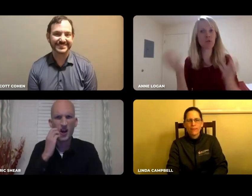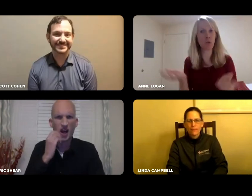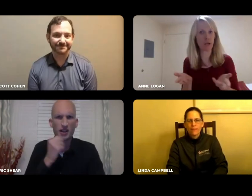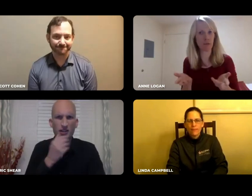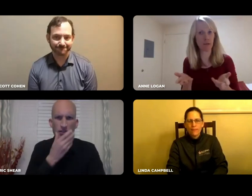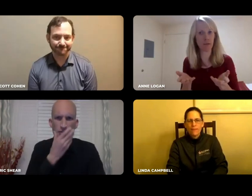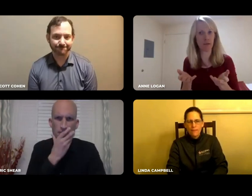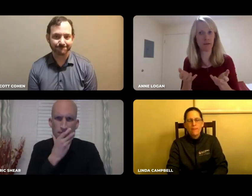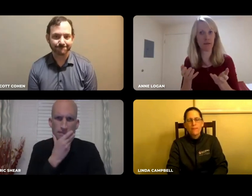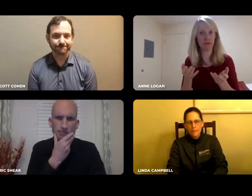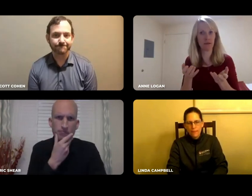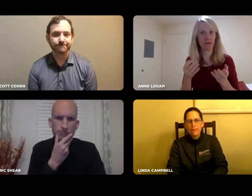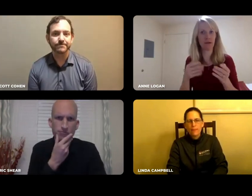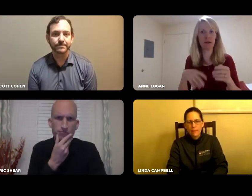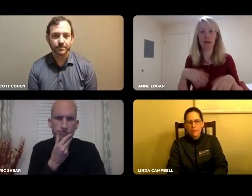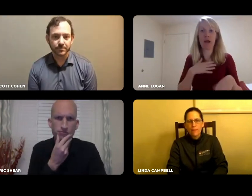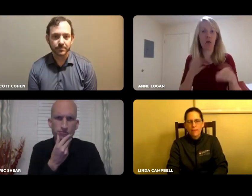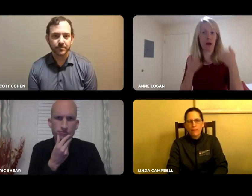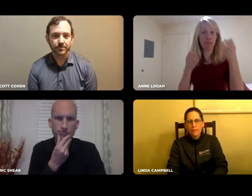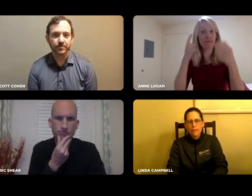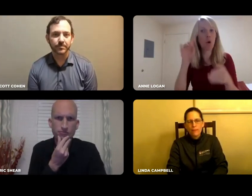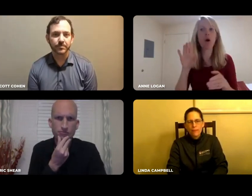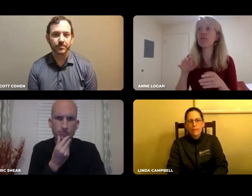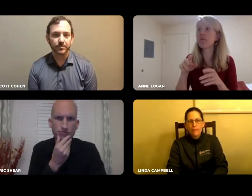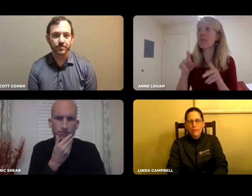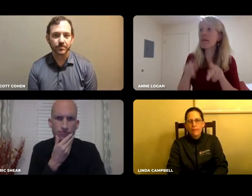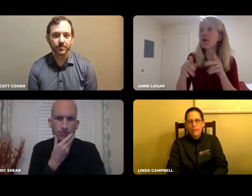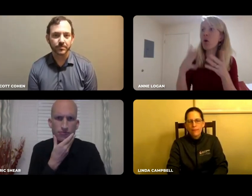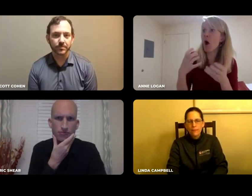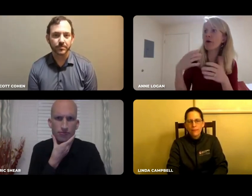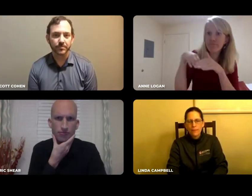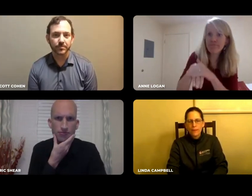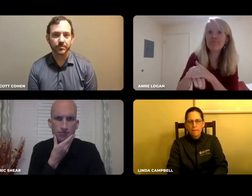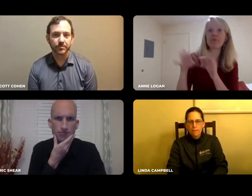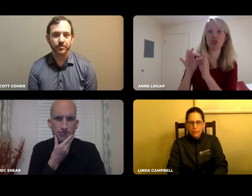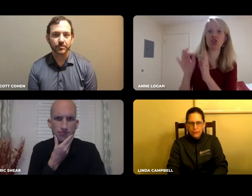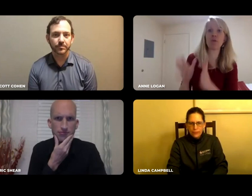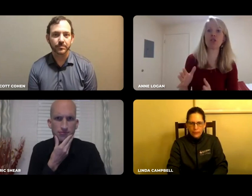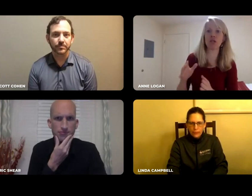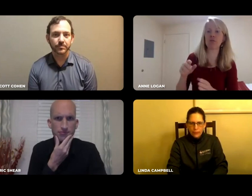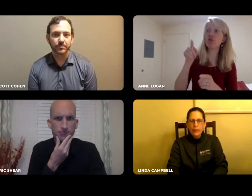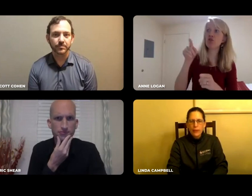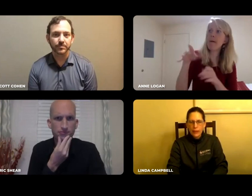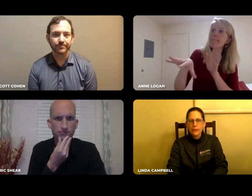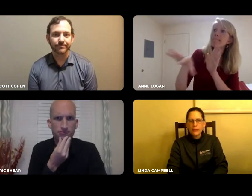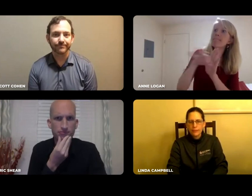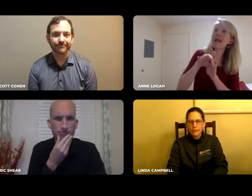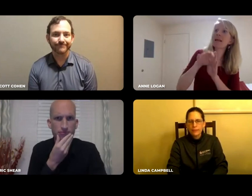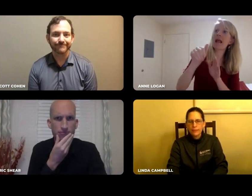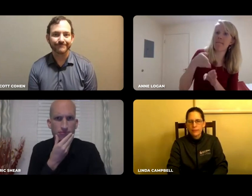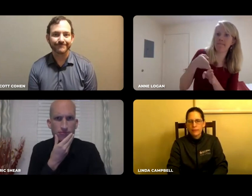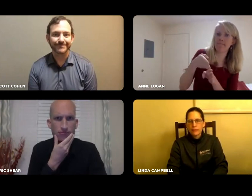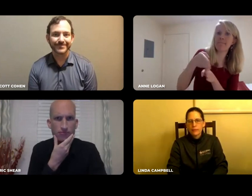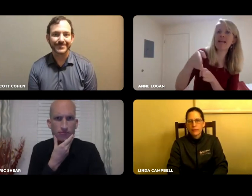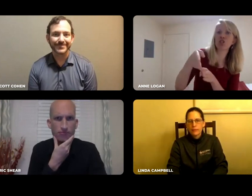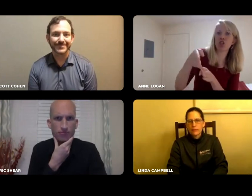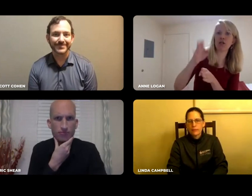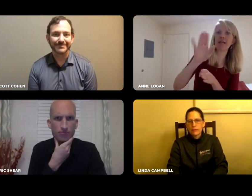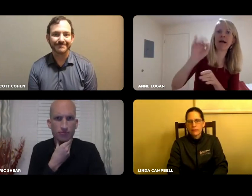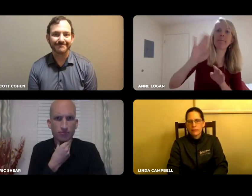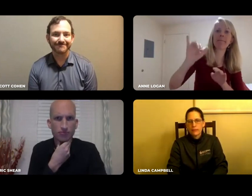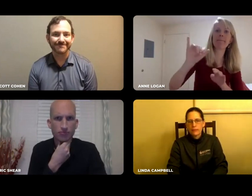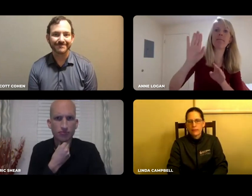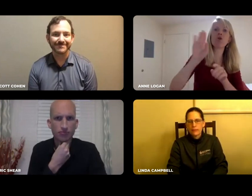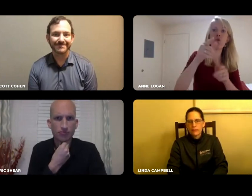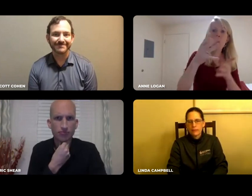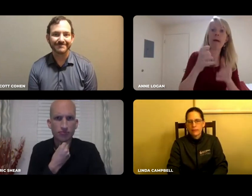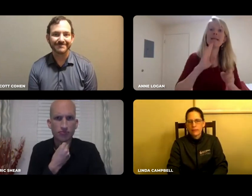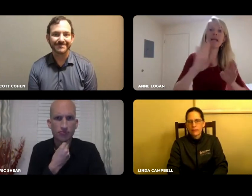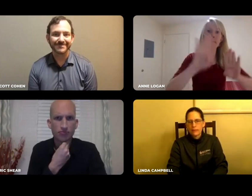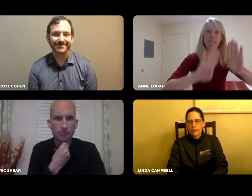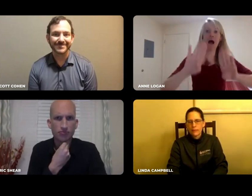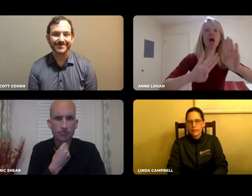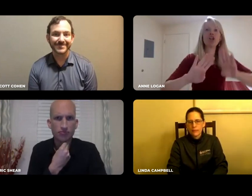was just shaking in their boots. So for a interpreter to pick a field or major